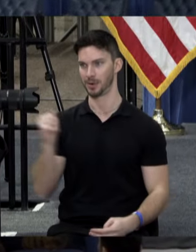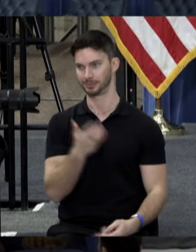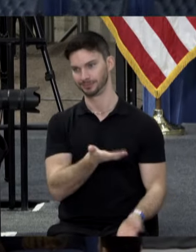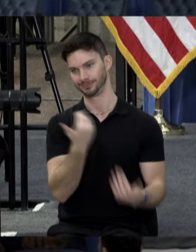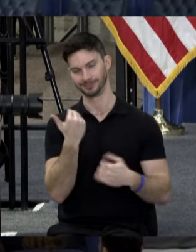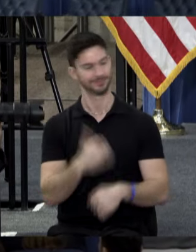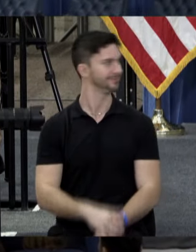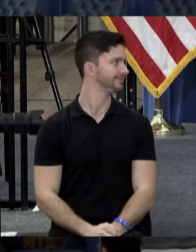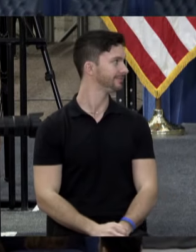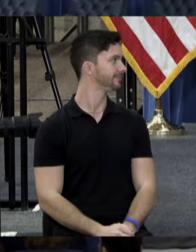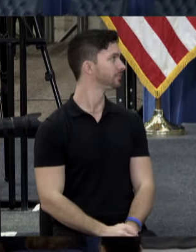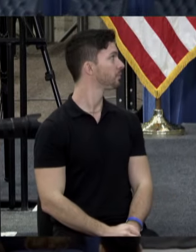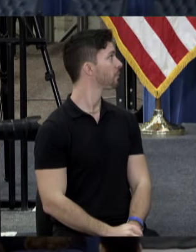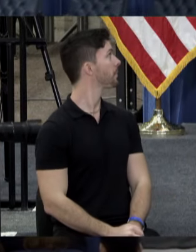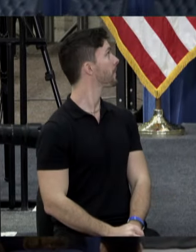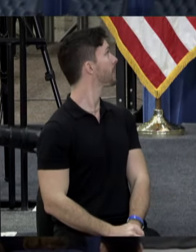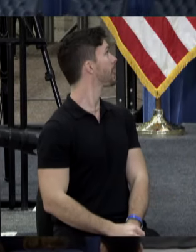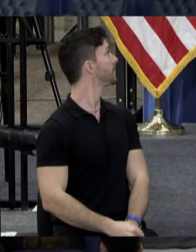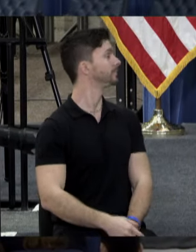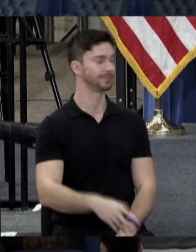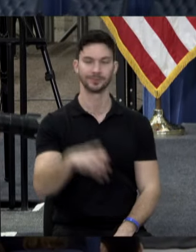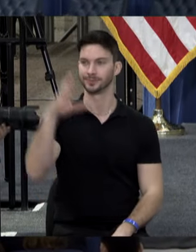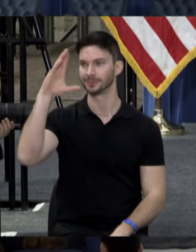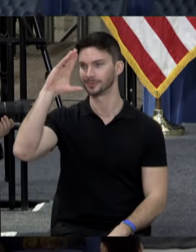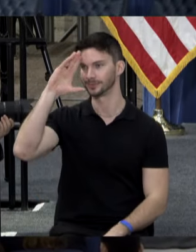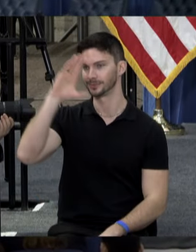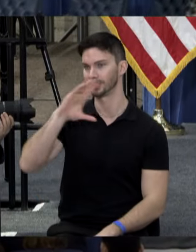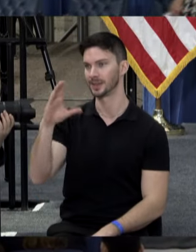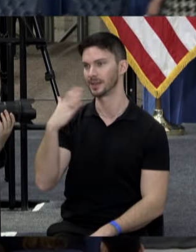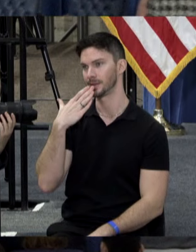Jason Resendez: Wonderful. Thank you so much, Administrator Lazare and the ACL